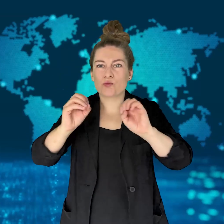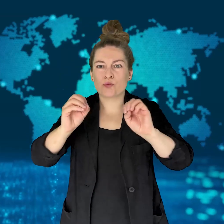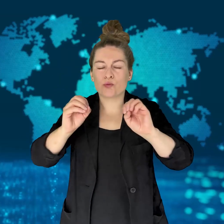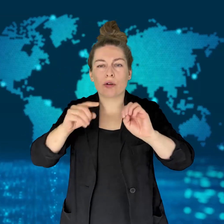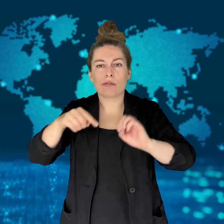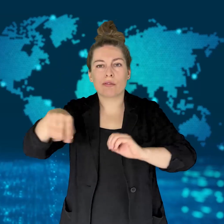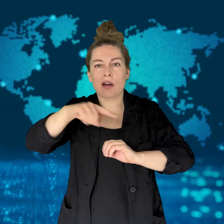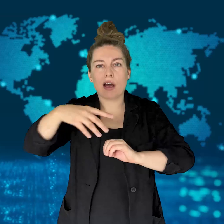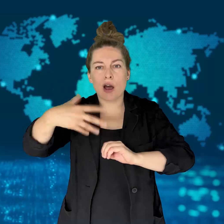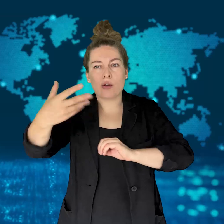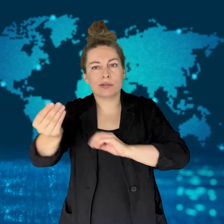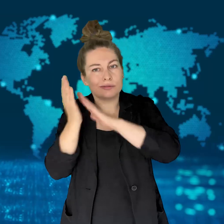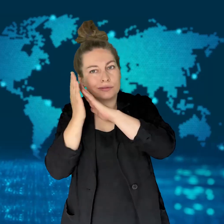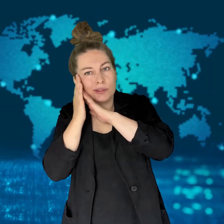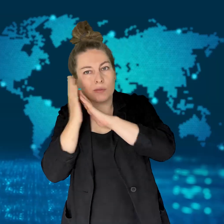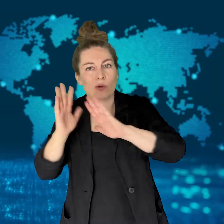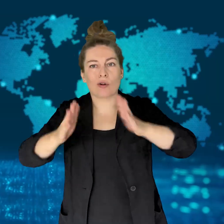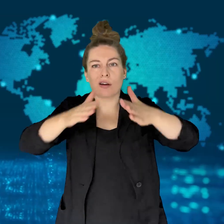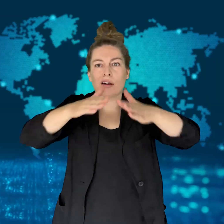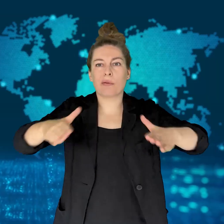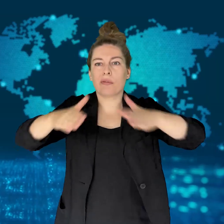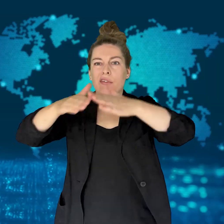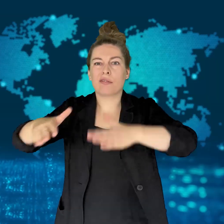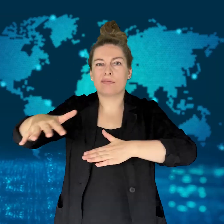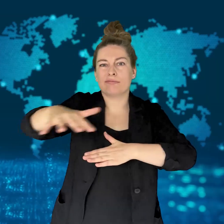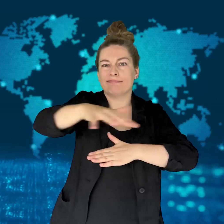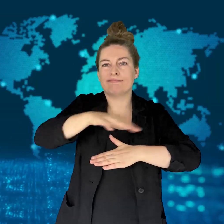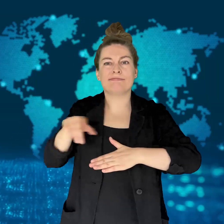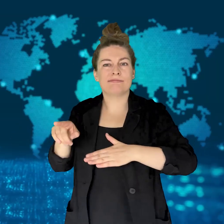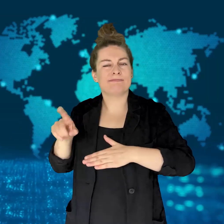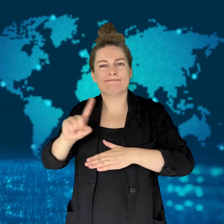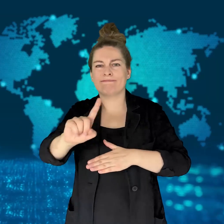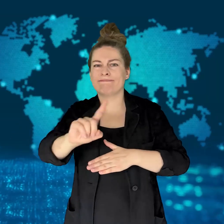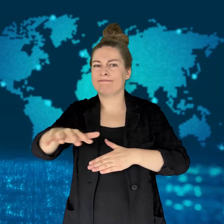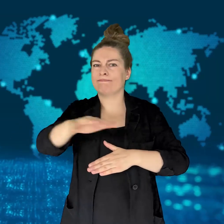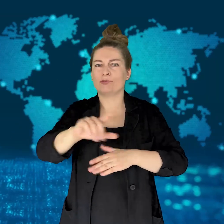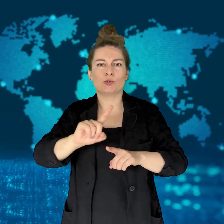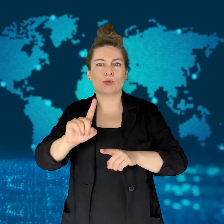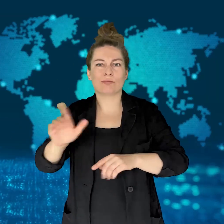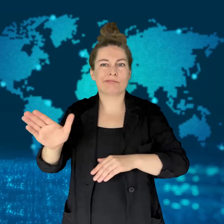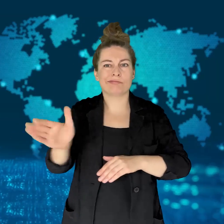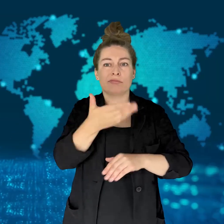The case began in the city of Grants Pass in the US state of Oregon.